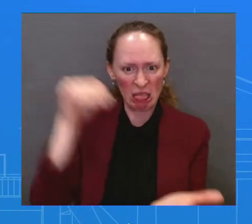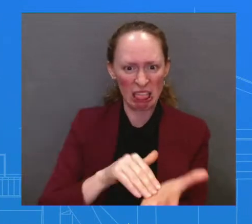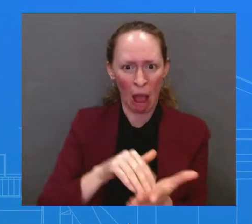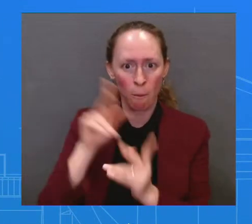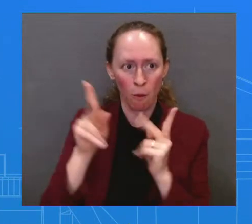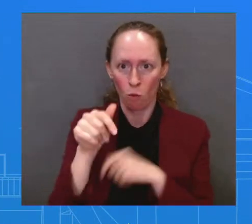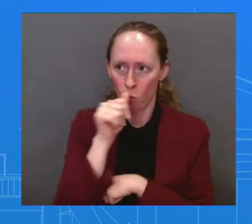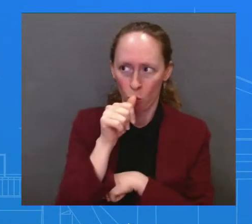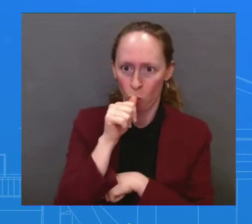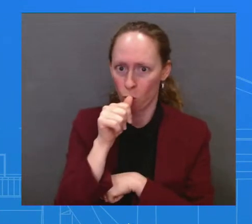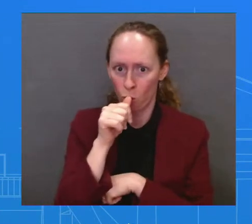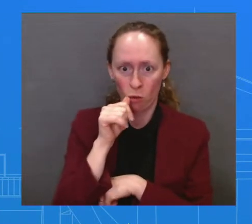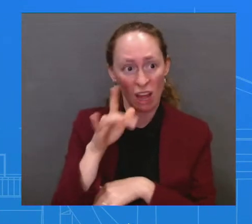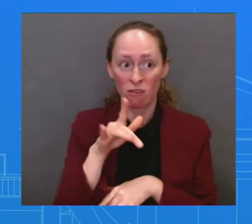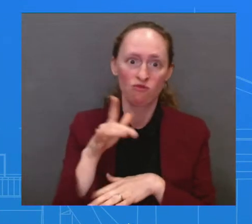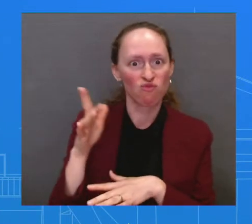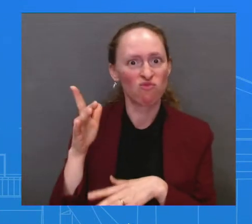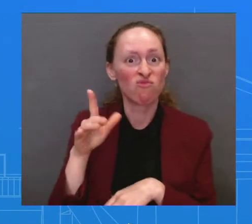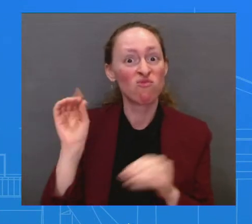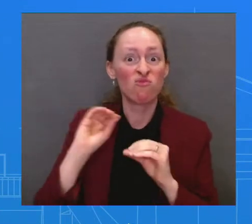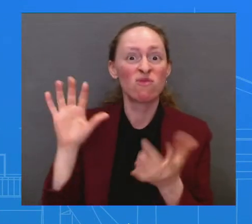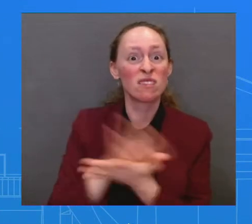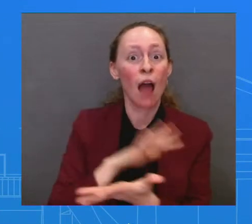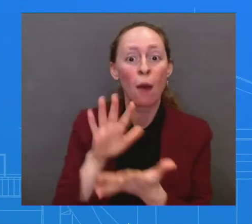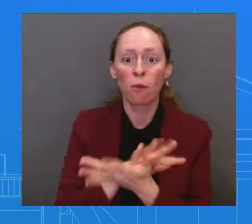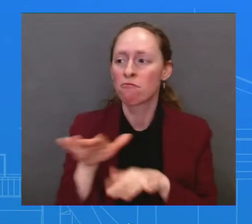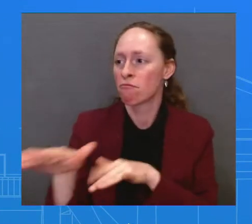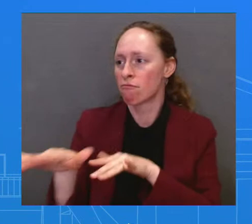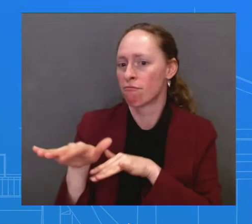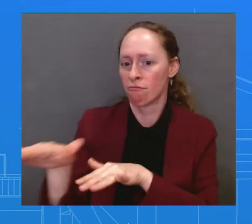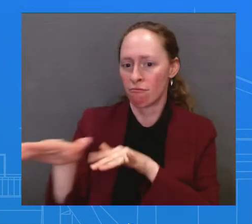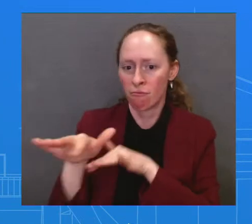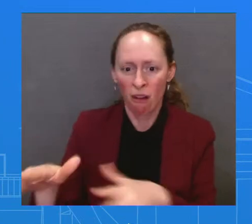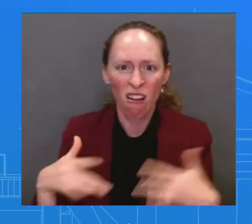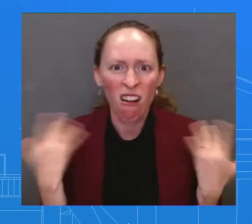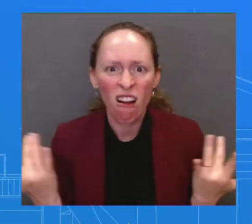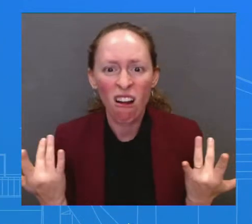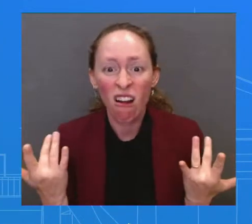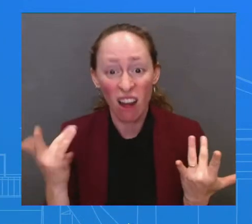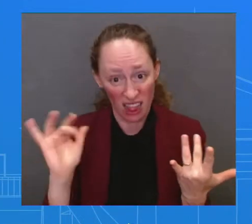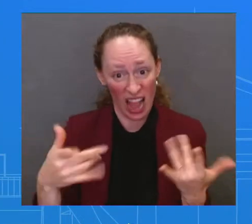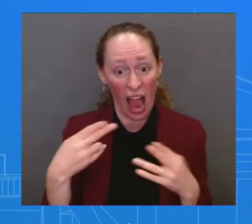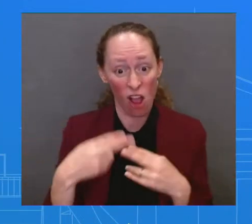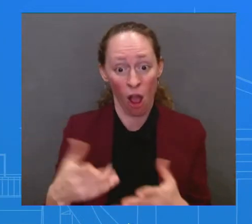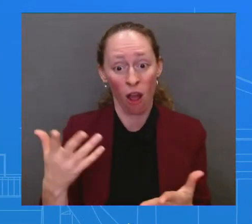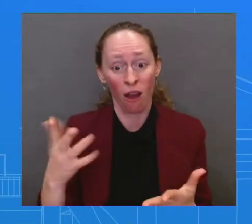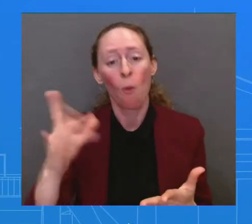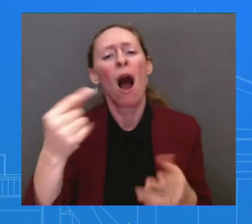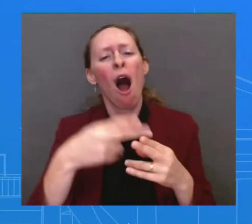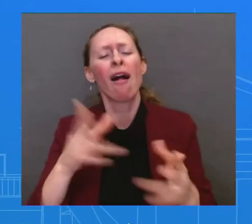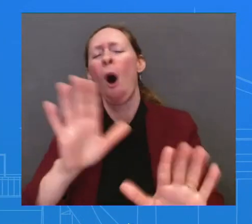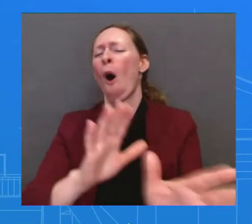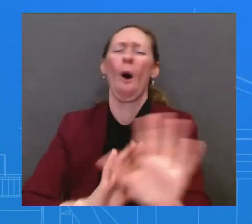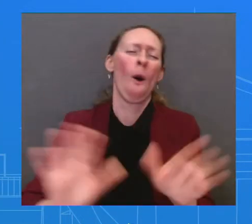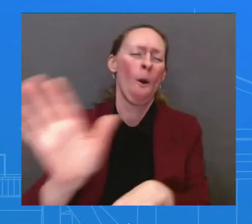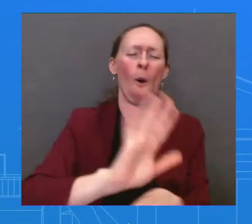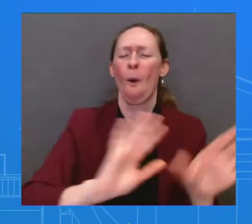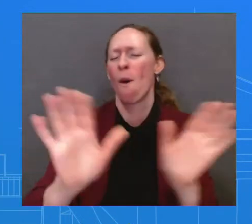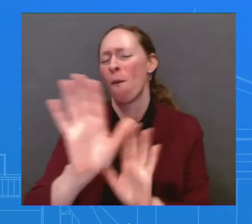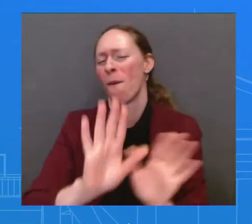Ms. Jean-Pierre: So, what do you call it, Peter, when GOP puts forth a -- wait, no -- The Press: Asking are you -- Ms. Jean-Pierre: No, no, no, no, no, no, you can't -- The Press: Karine -- Ms. Jean-Pierre: I'm answering. Okay, we're going to move on. The Press: You're answering a question -- Ms. Jean-Pierre: No, no, no, no --